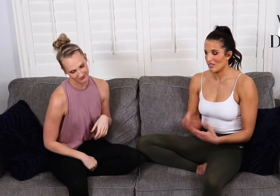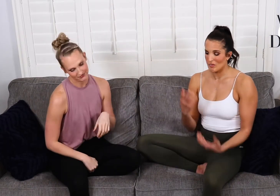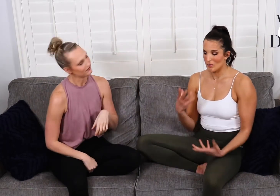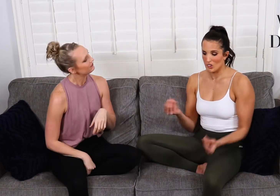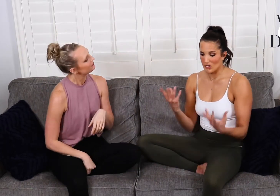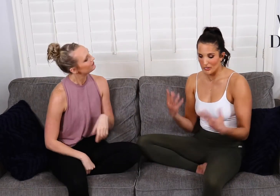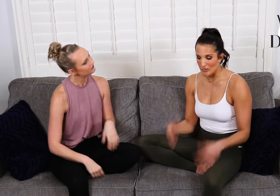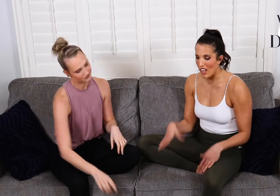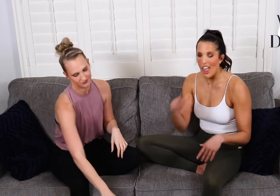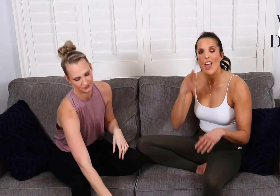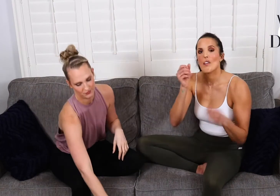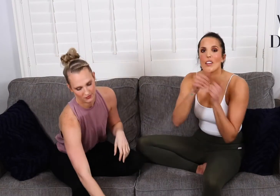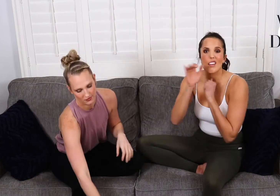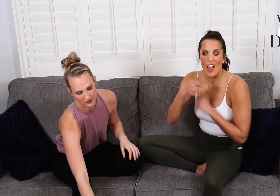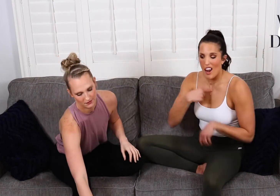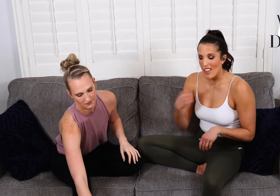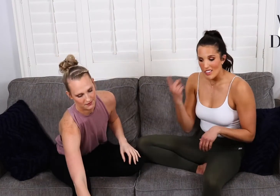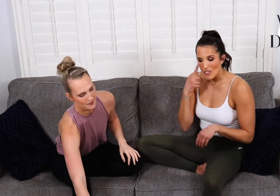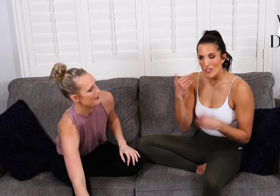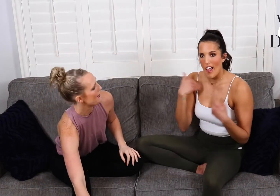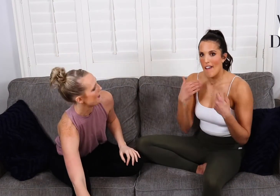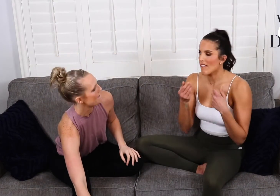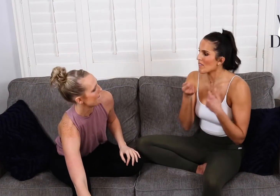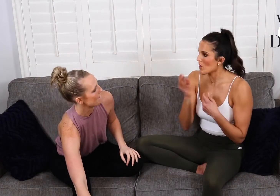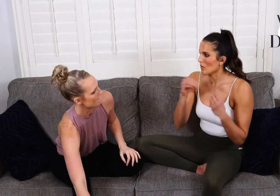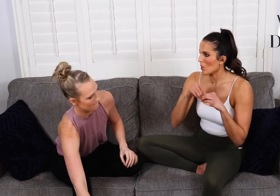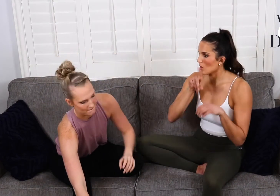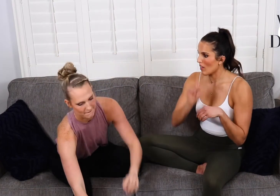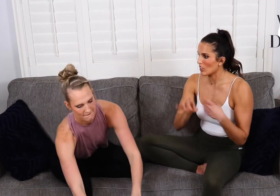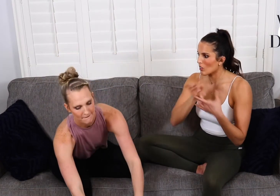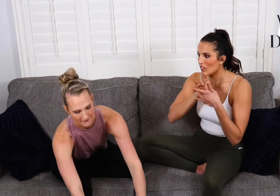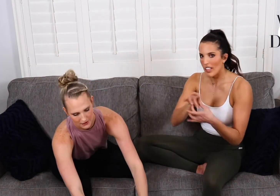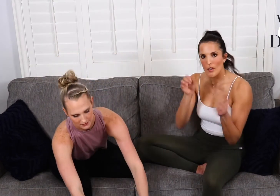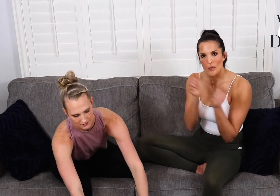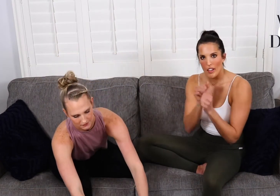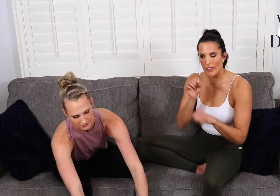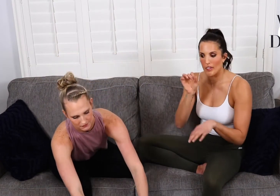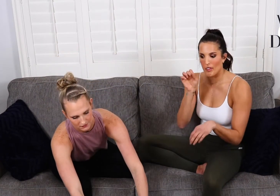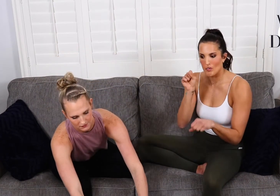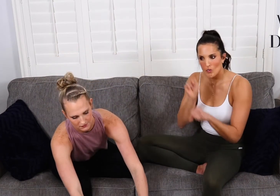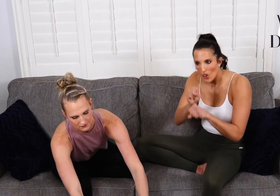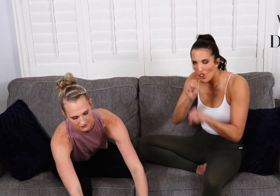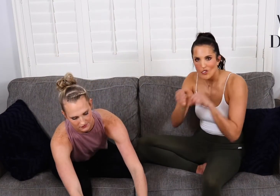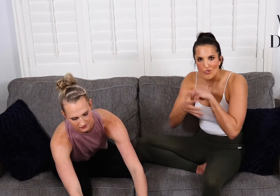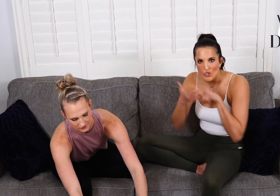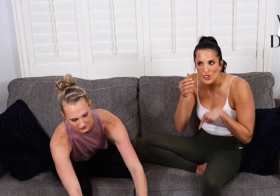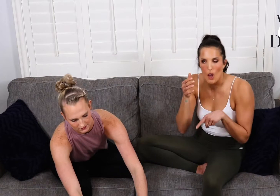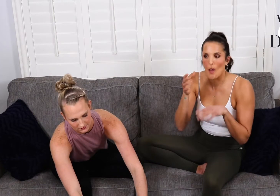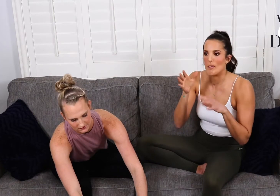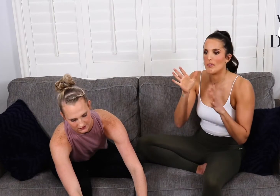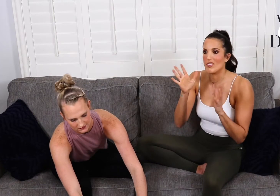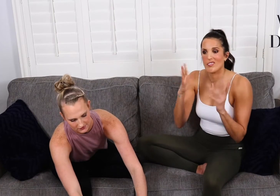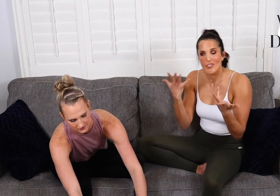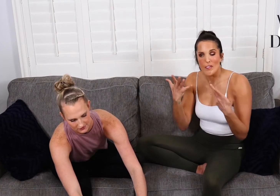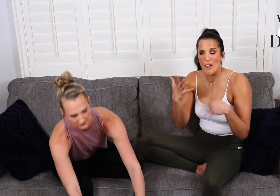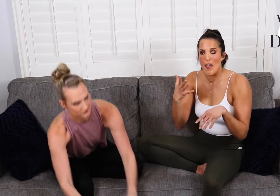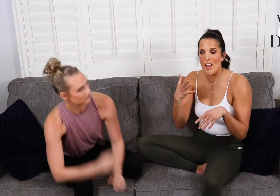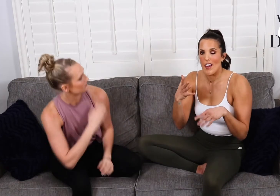Beautifully said. And with that I think we have a few more questions related with working and jobs and career and